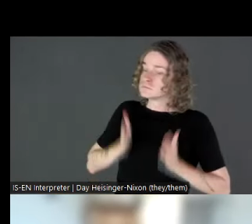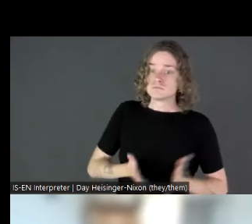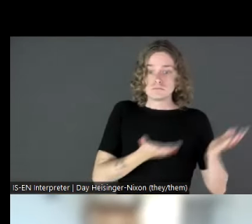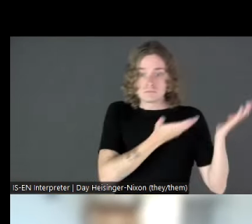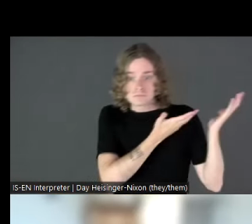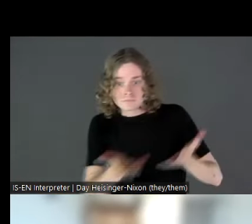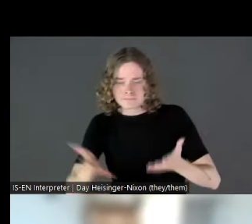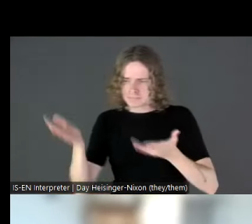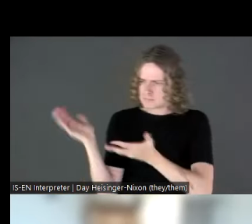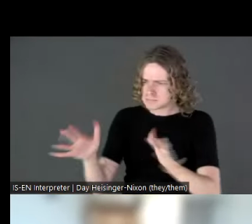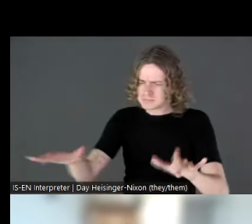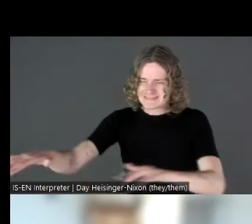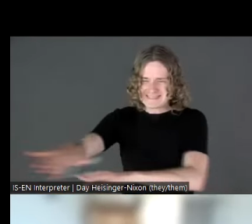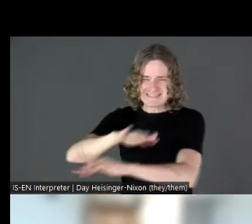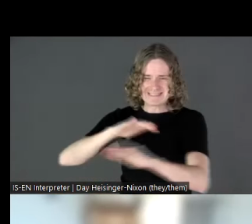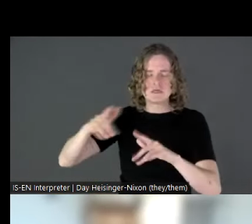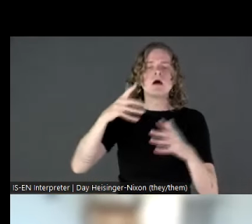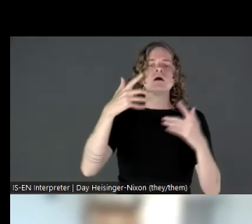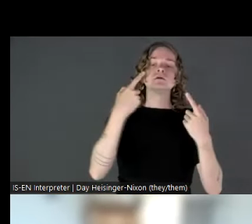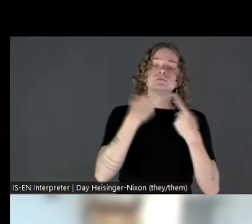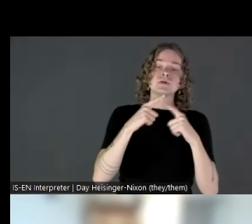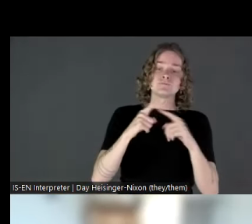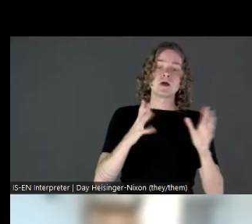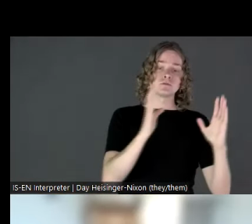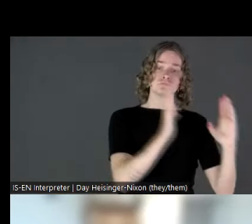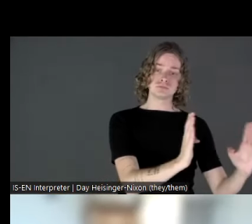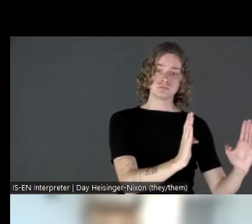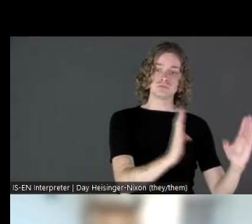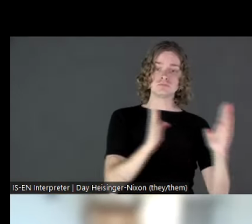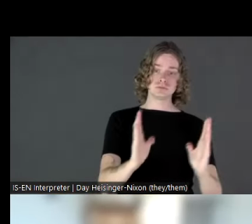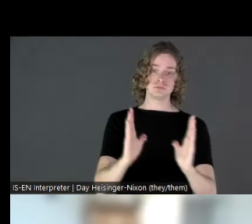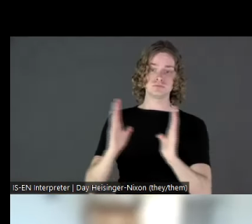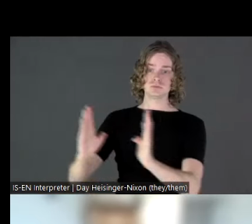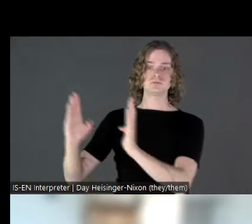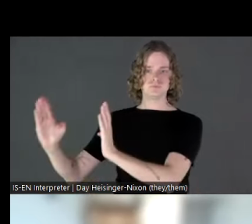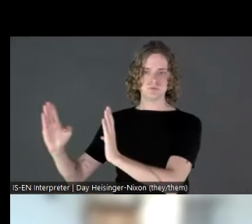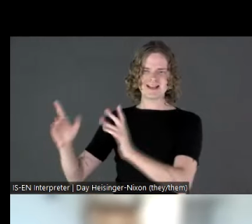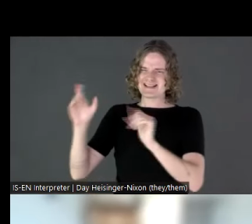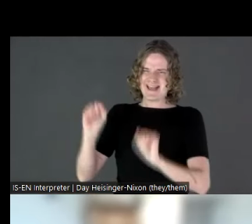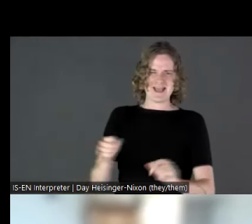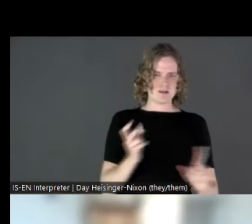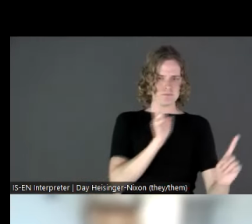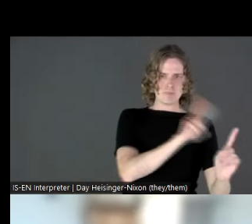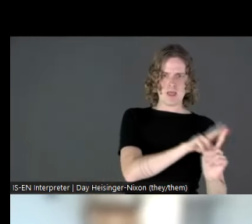response, also in emergency preparedness, relevant both to programming and to coordination